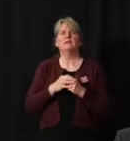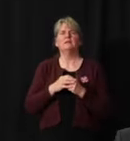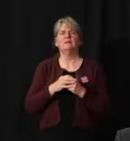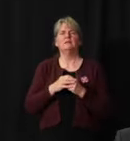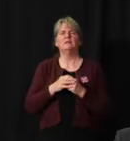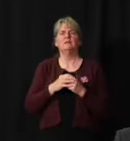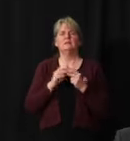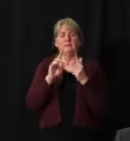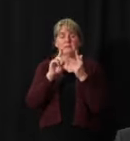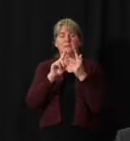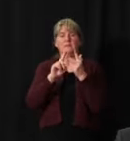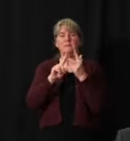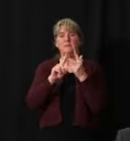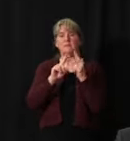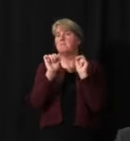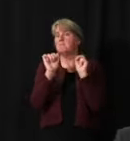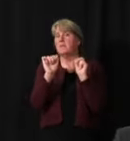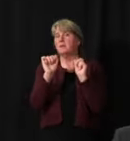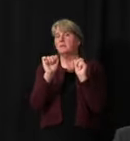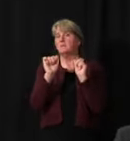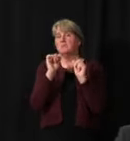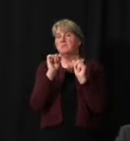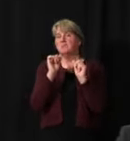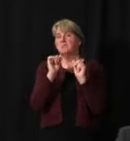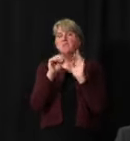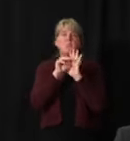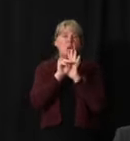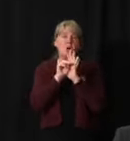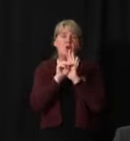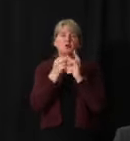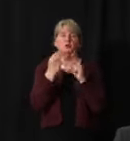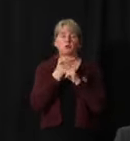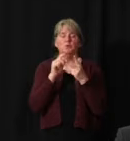In the third scenario, we have a